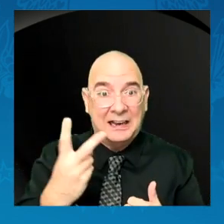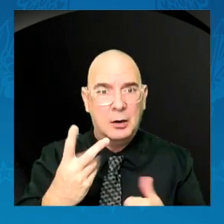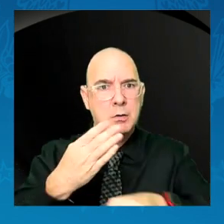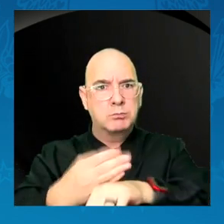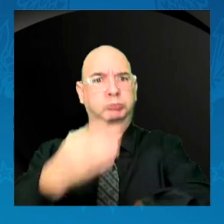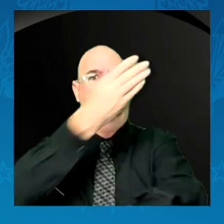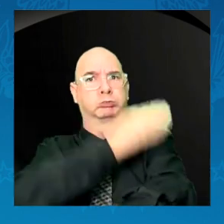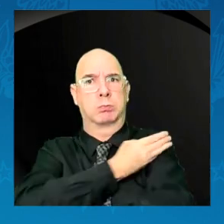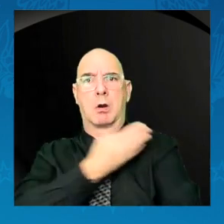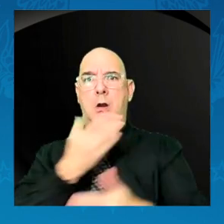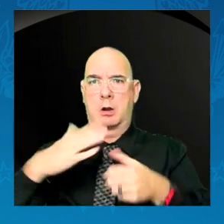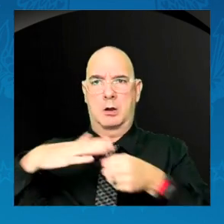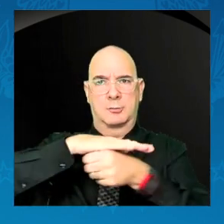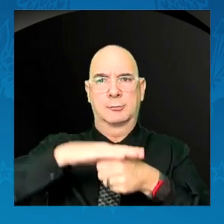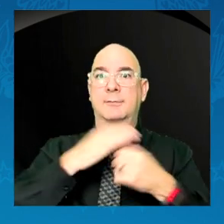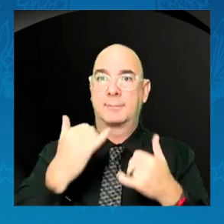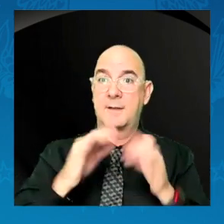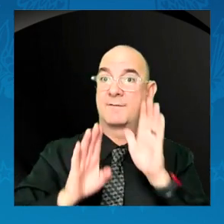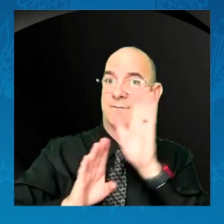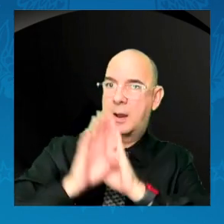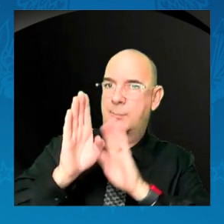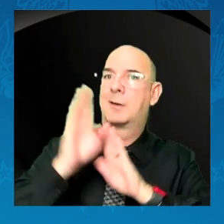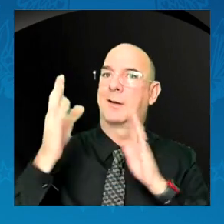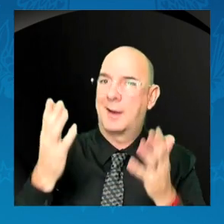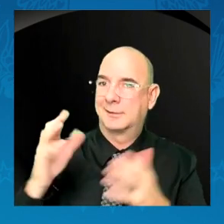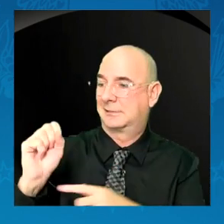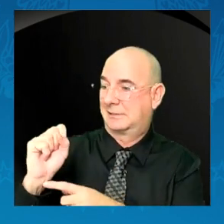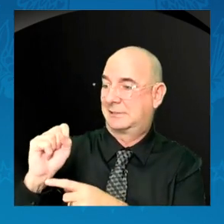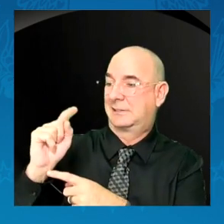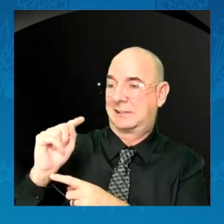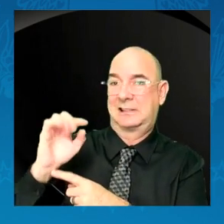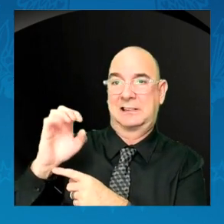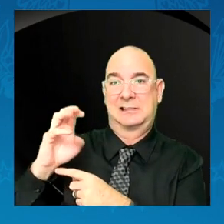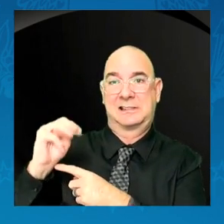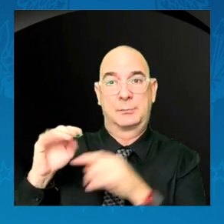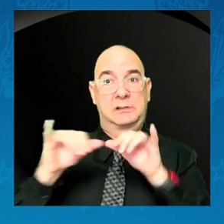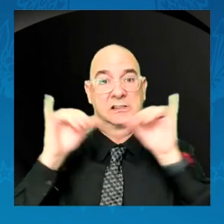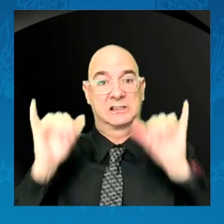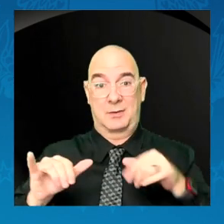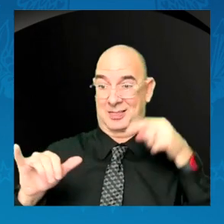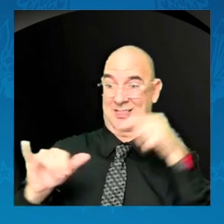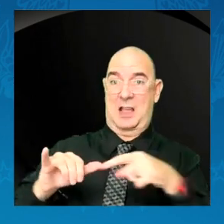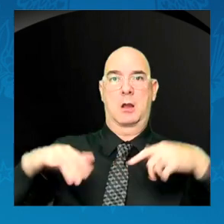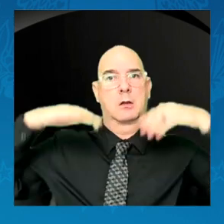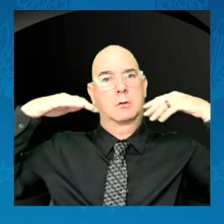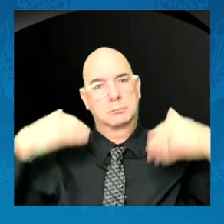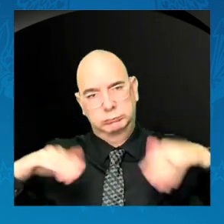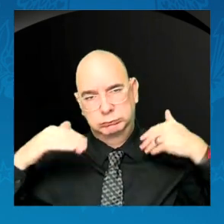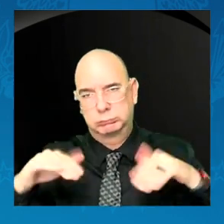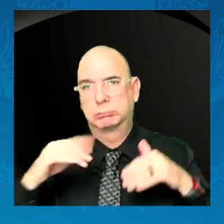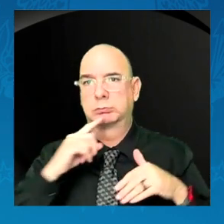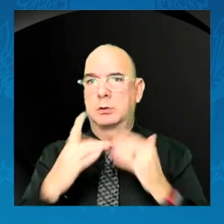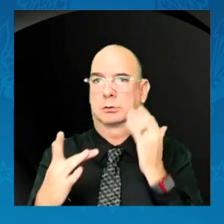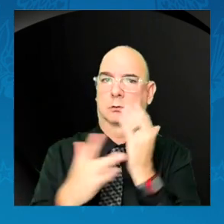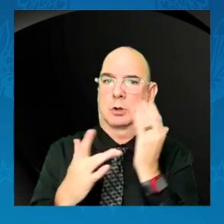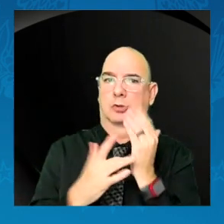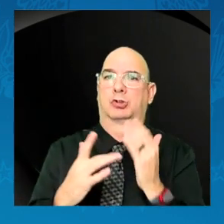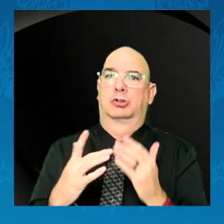more generally requires a highly technical workforce. But we also have found that it's a virtuous cycle in a sense, as you mentioned.